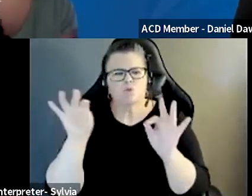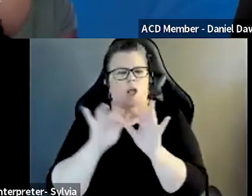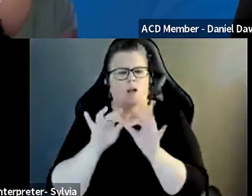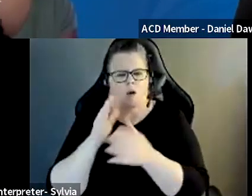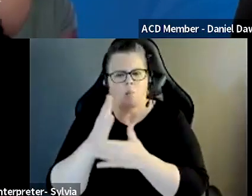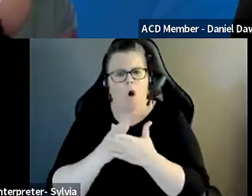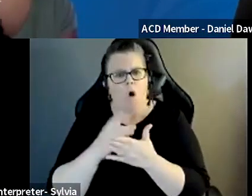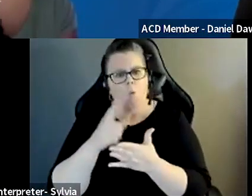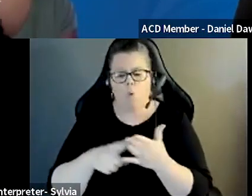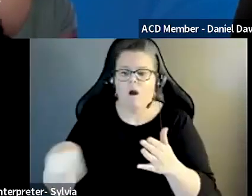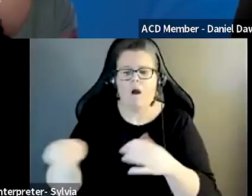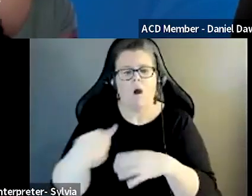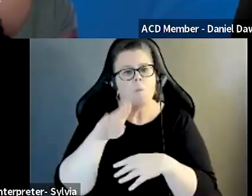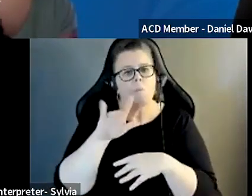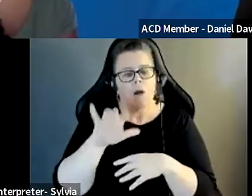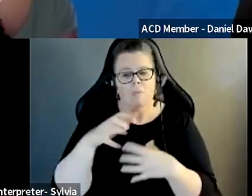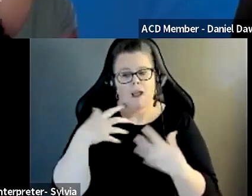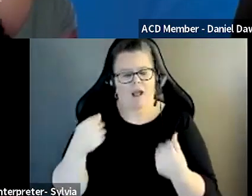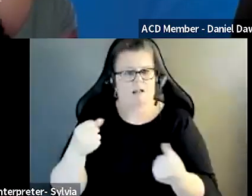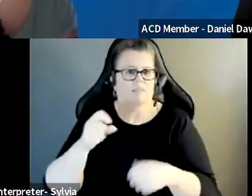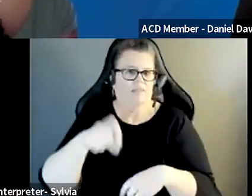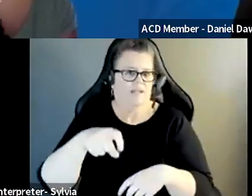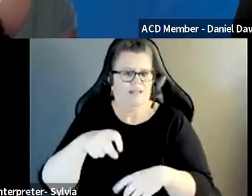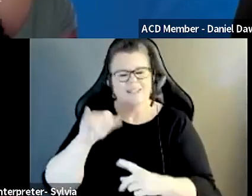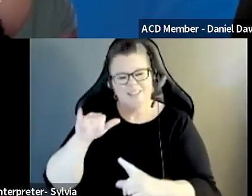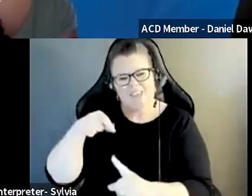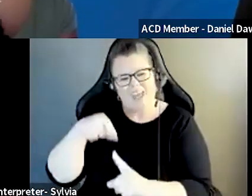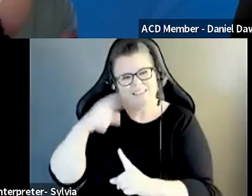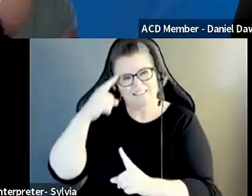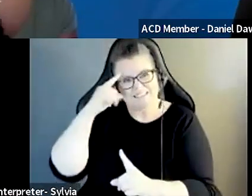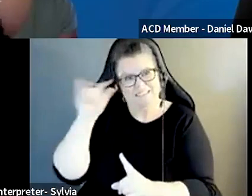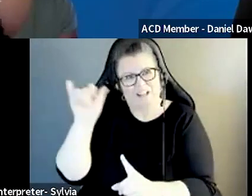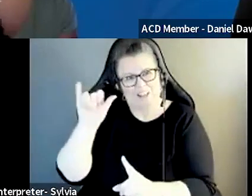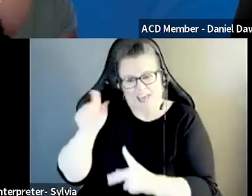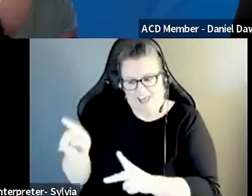needs in order to become a case. It's sort of the atom that makes the molecule of a case.